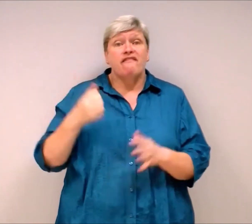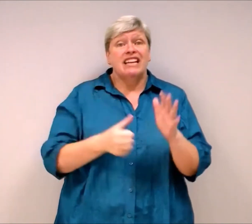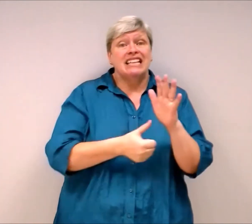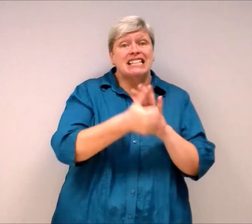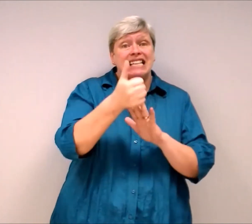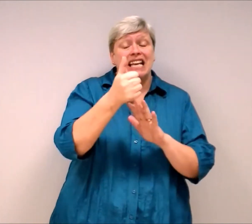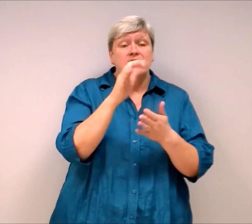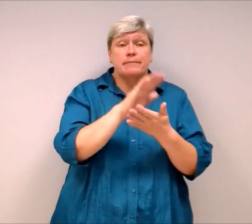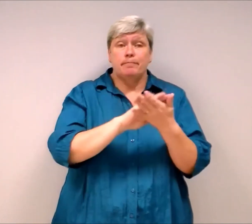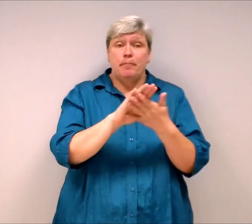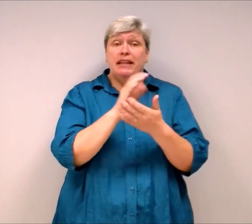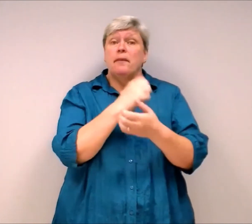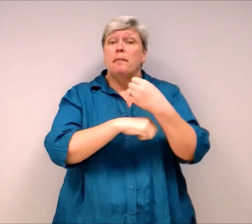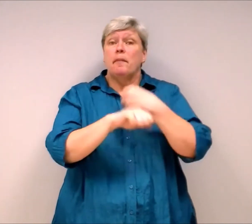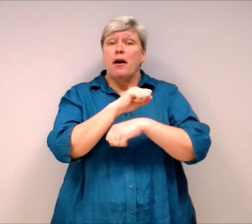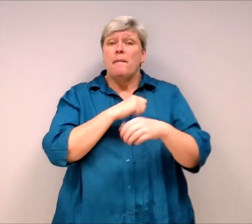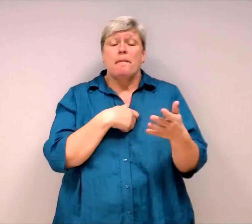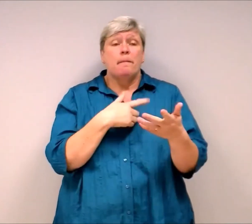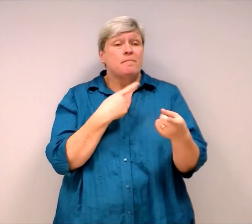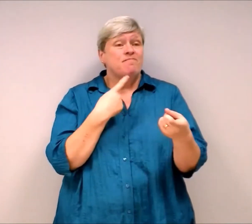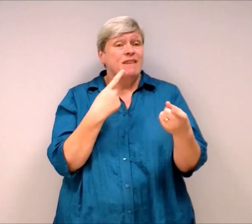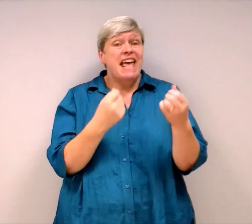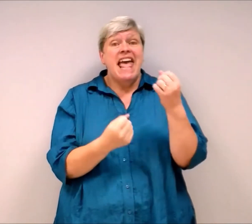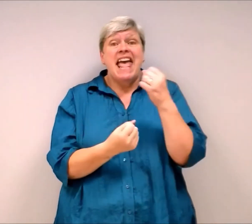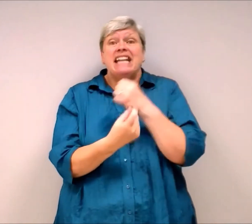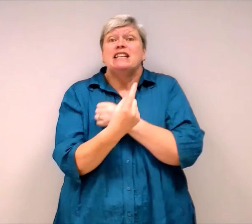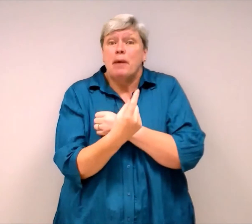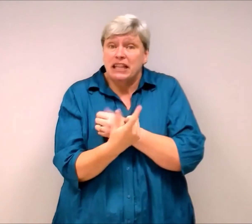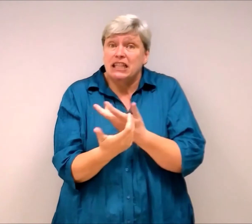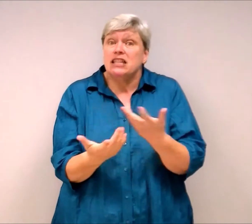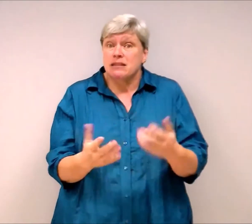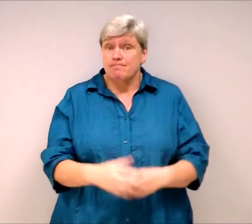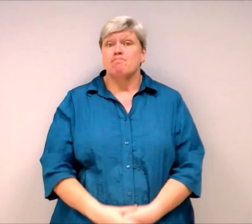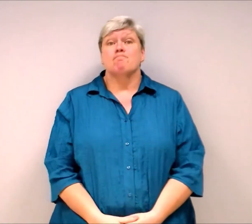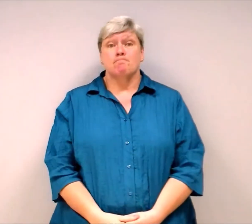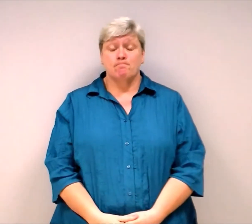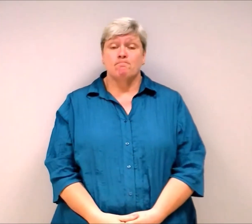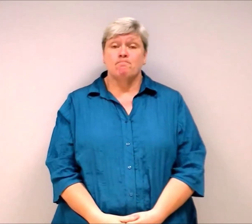enabling you to be as independent as possible.